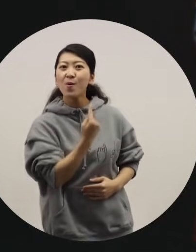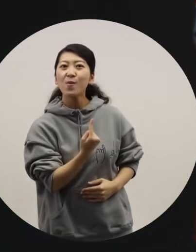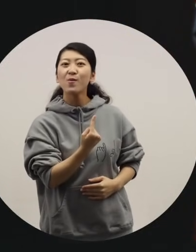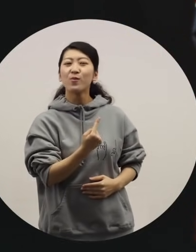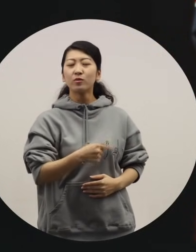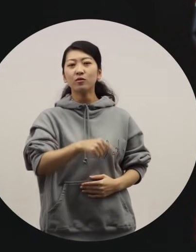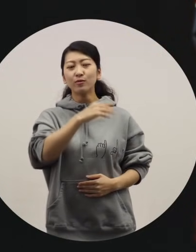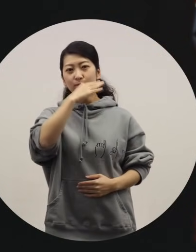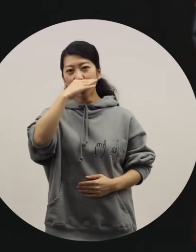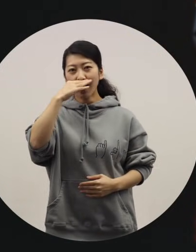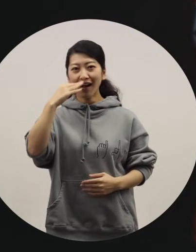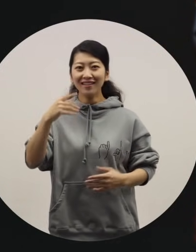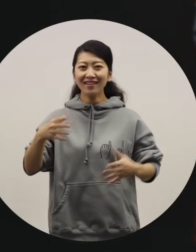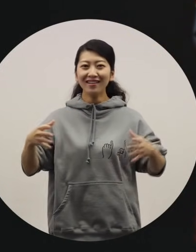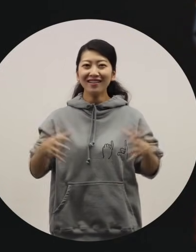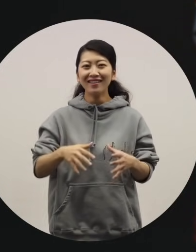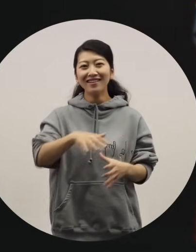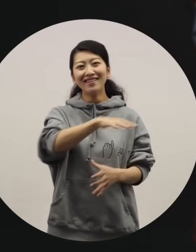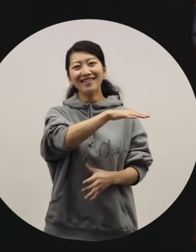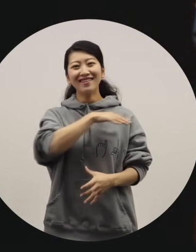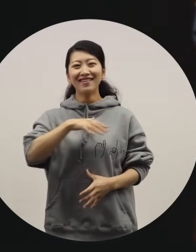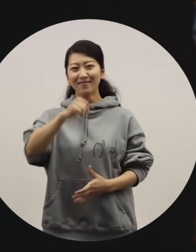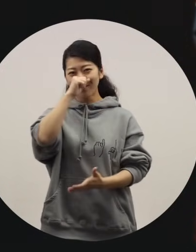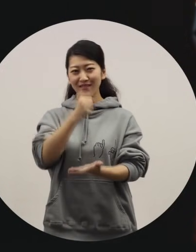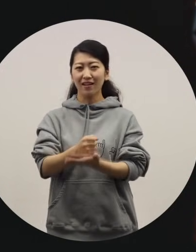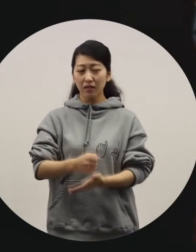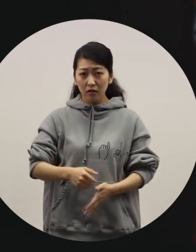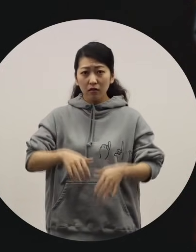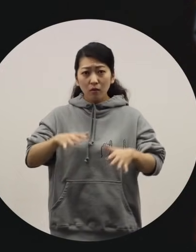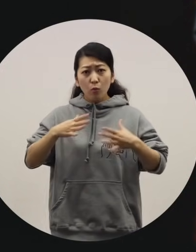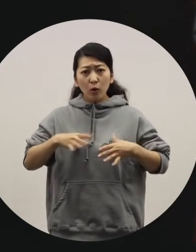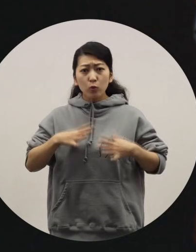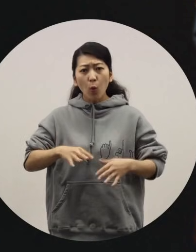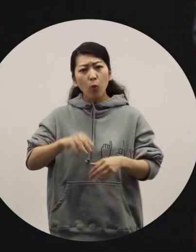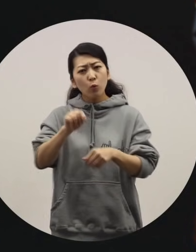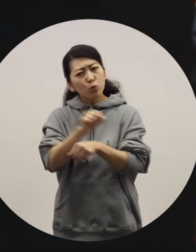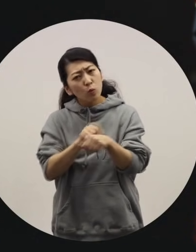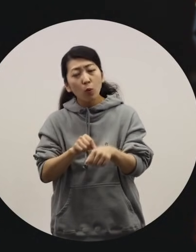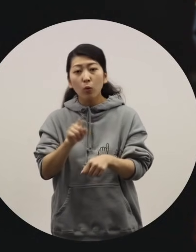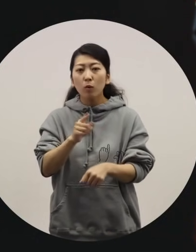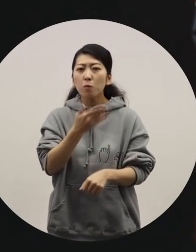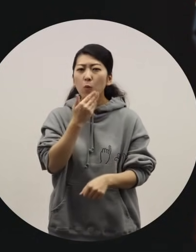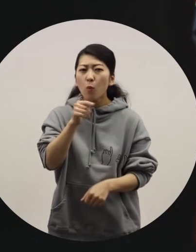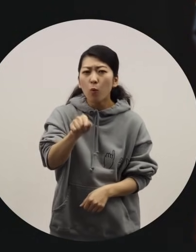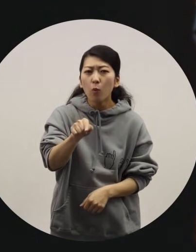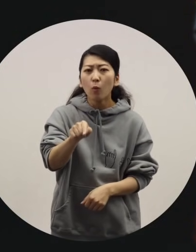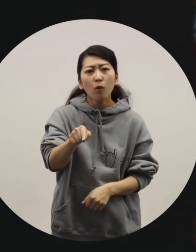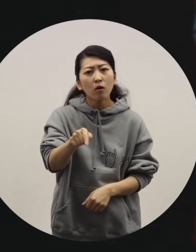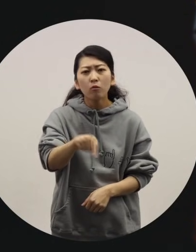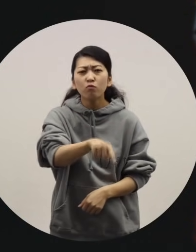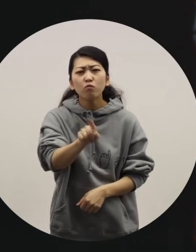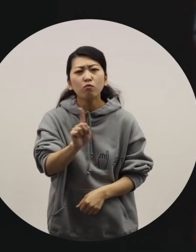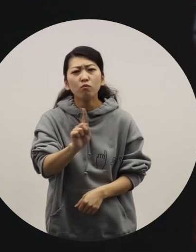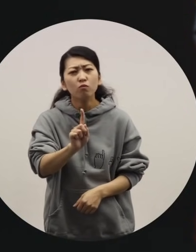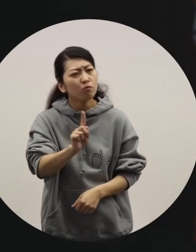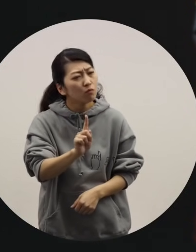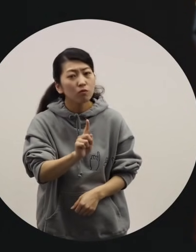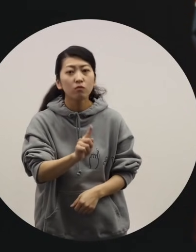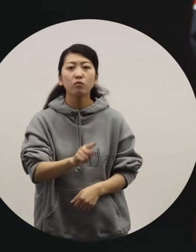I think we were able to achieve a fantastic collaboration. By the way, what do you think is the highlight of this creation?